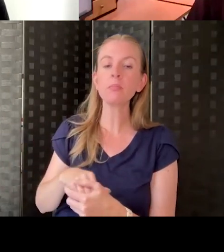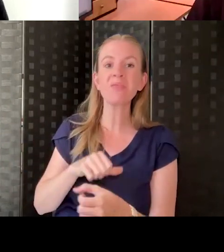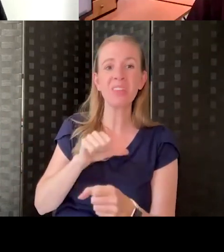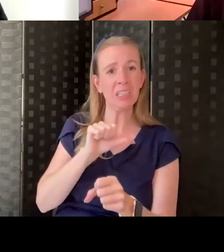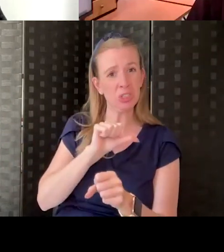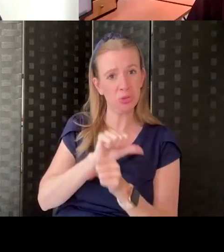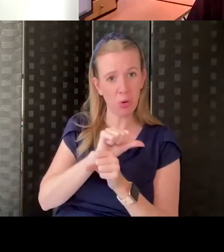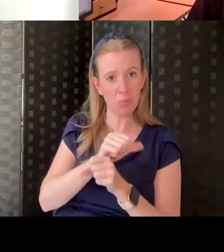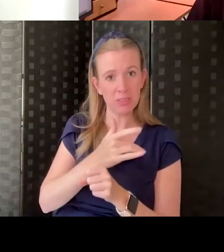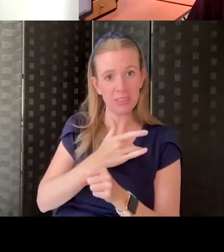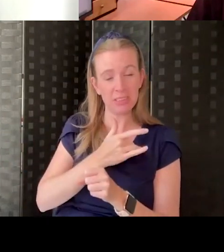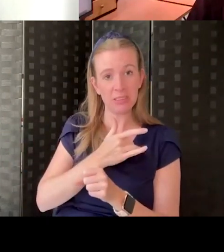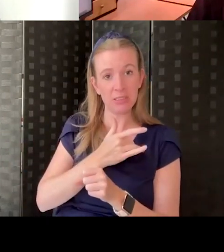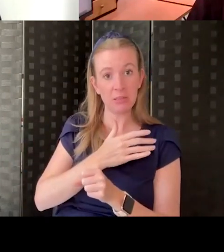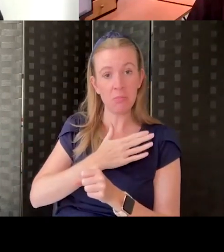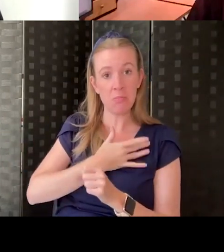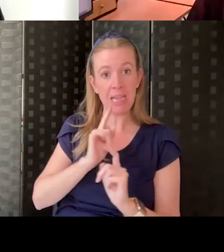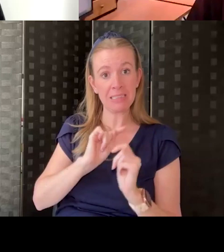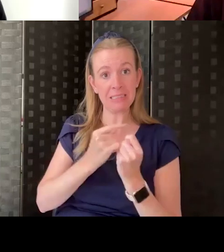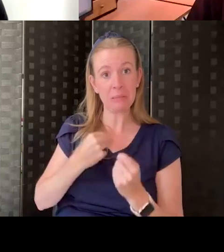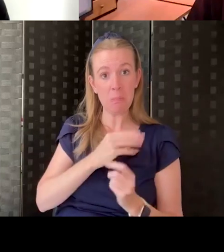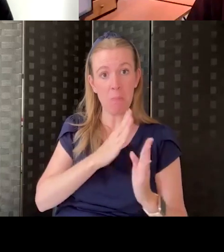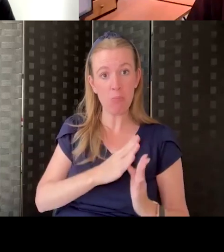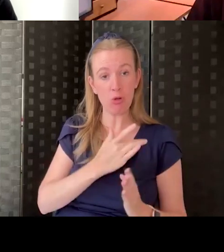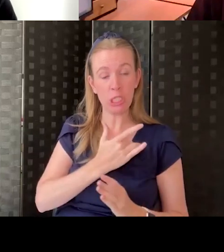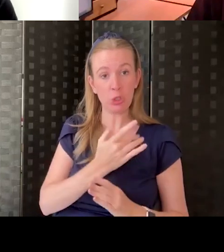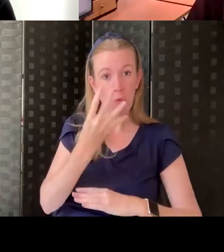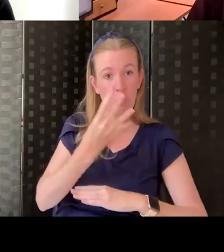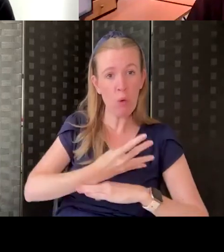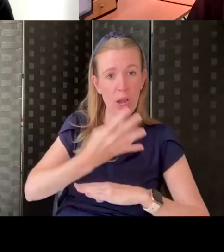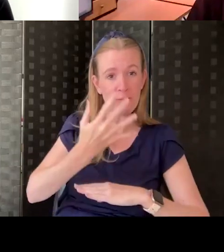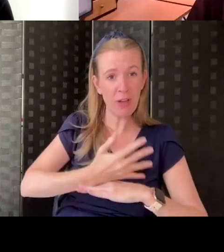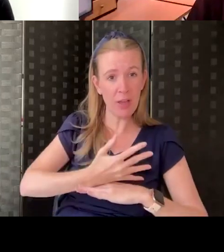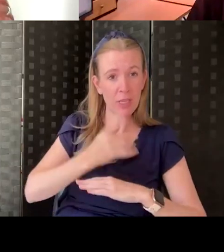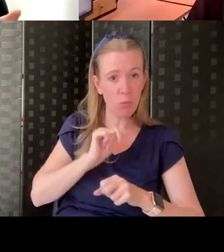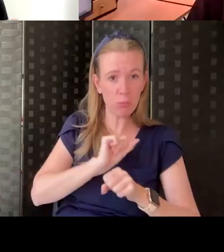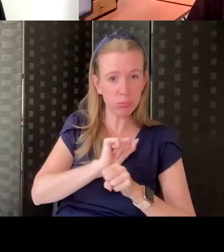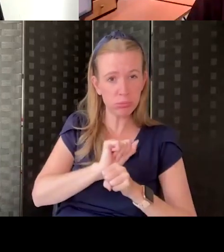take one of my teammates four days, four to Mecca five days to complete, Monday through